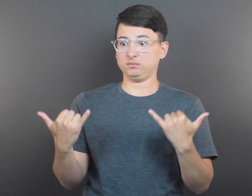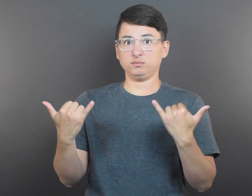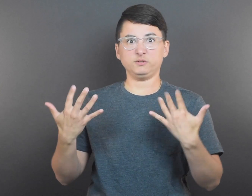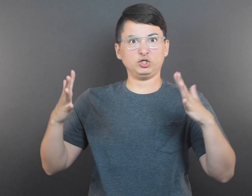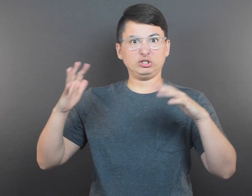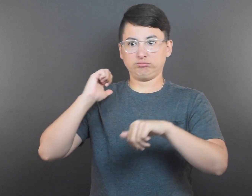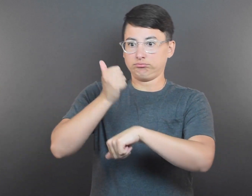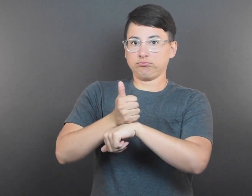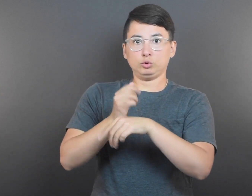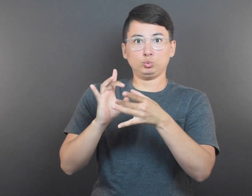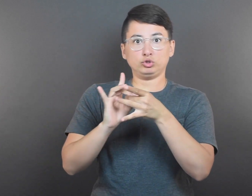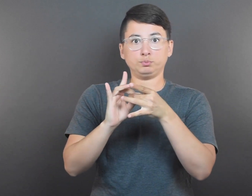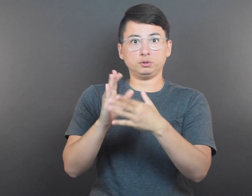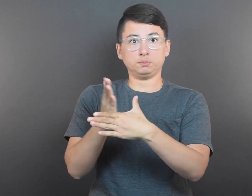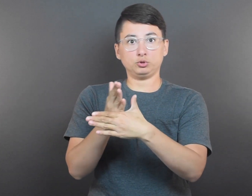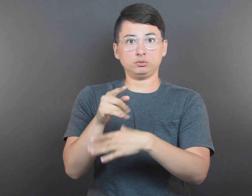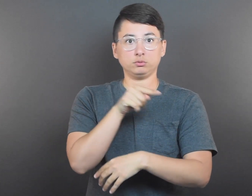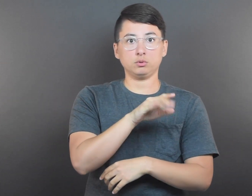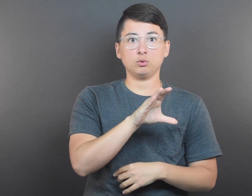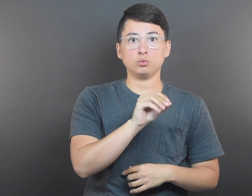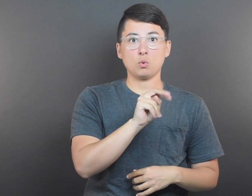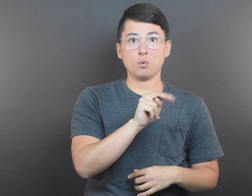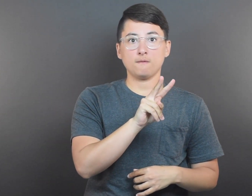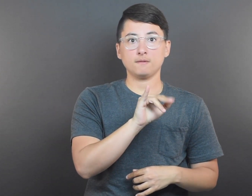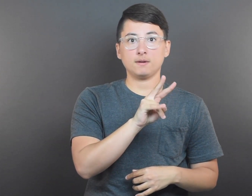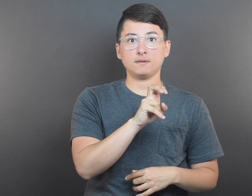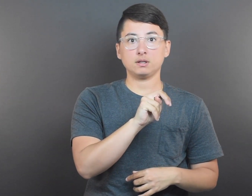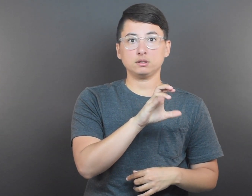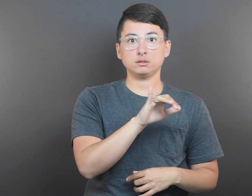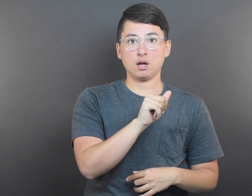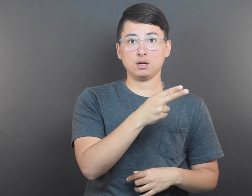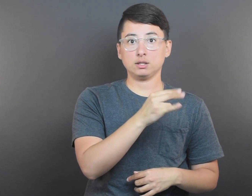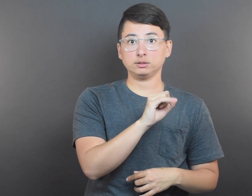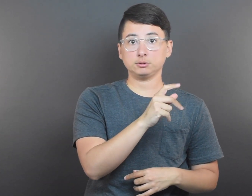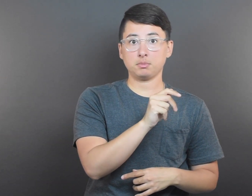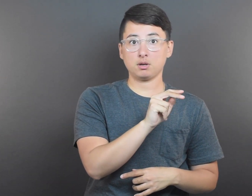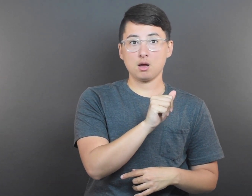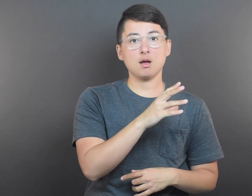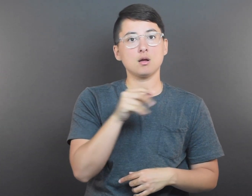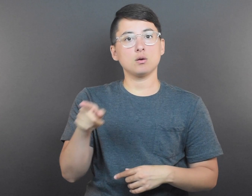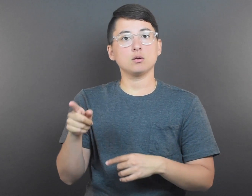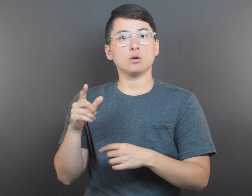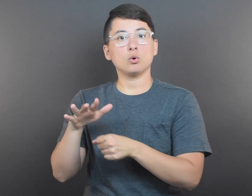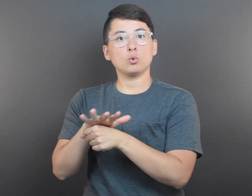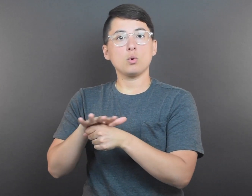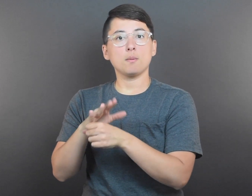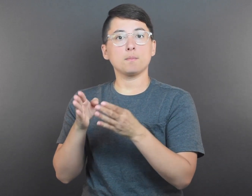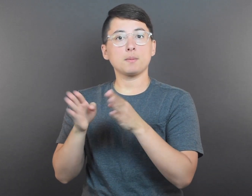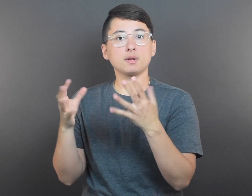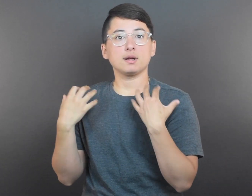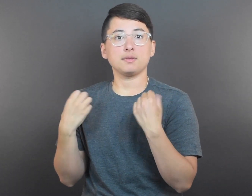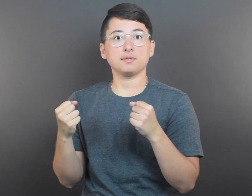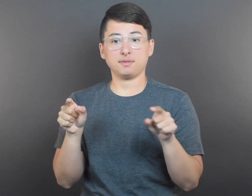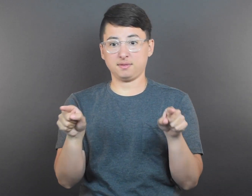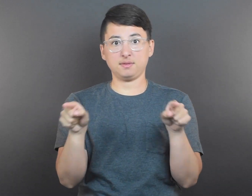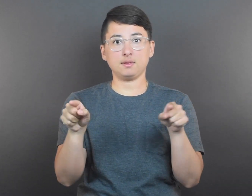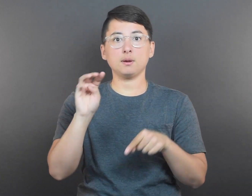With an existing relationship between Convivencia Hispana and local public health, MDH stepped